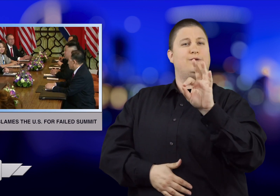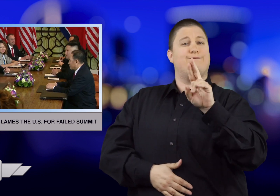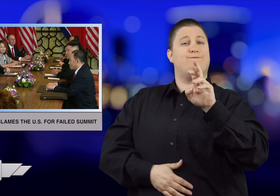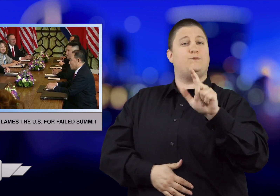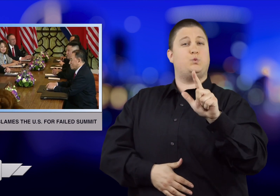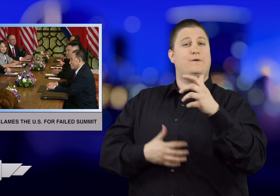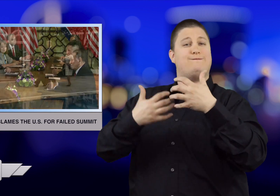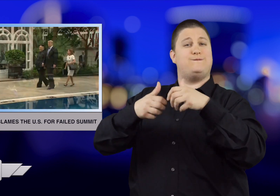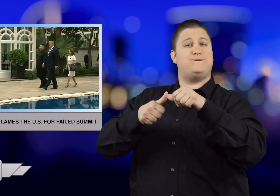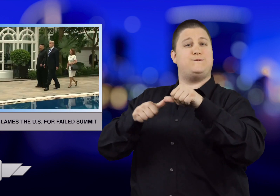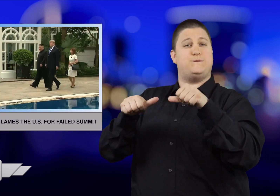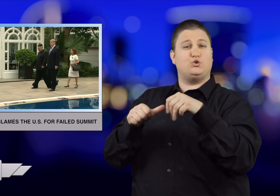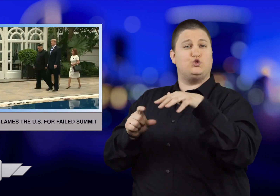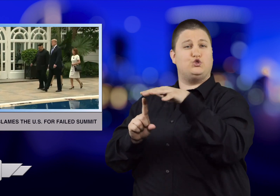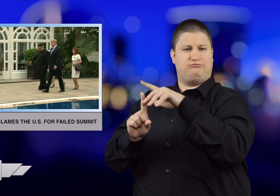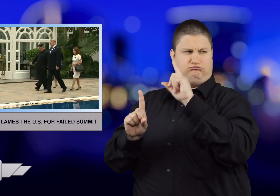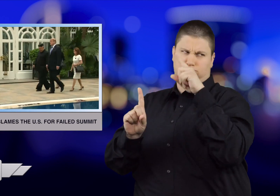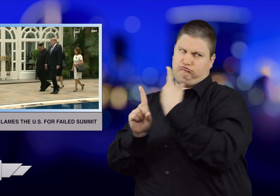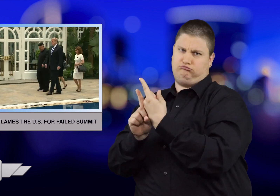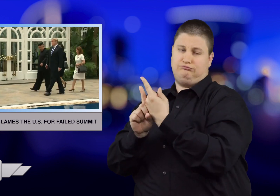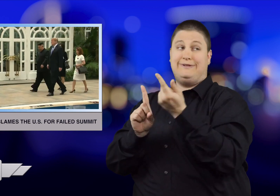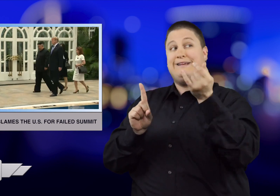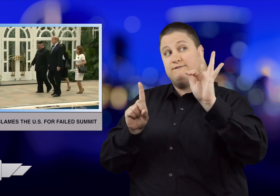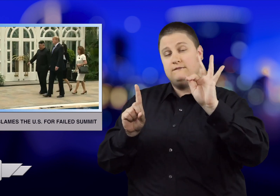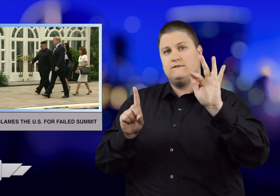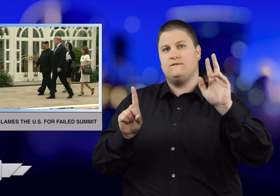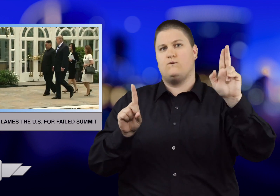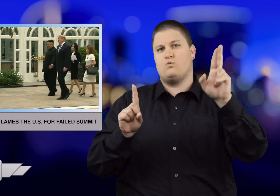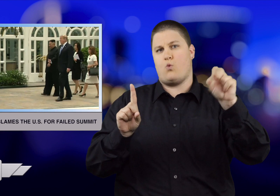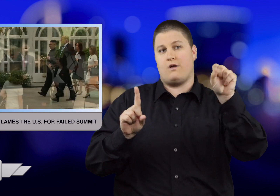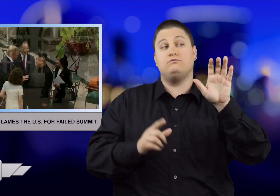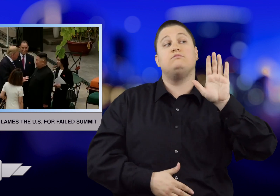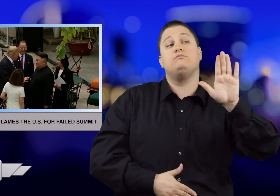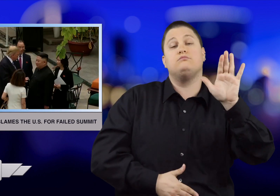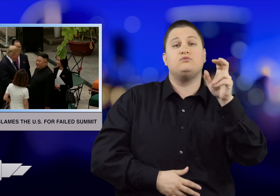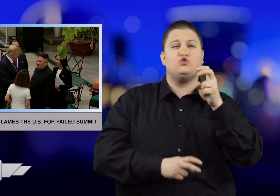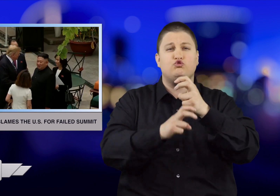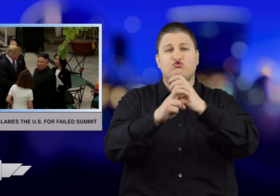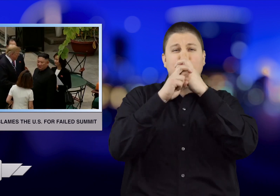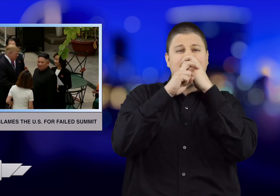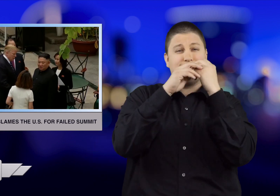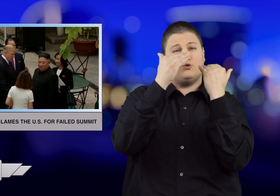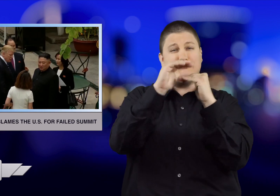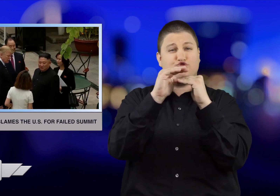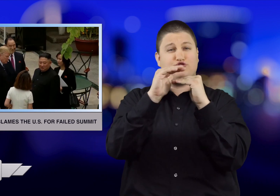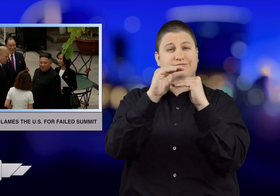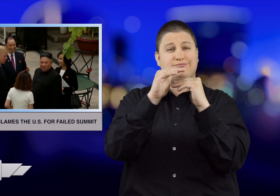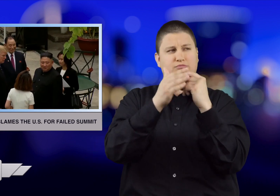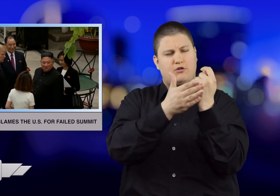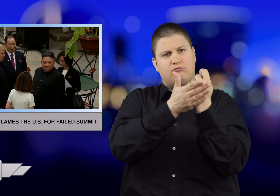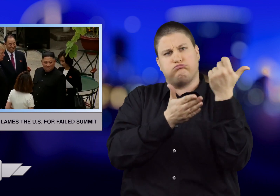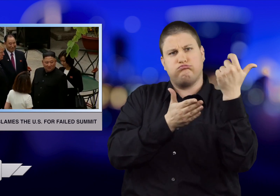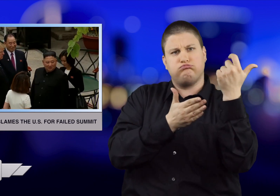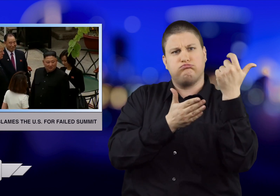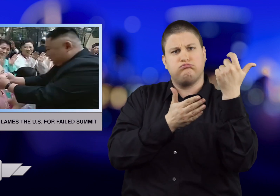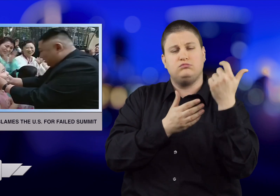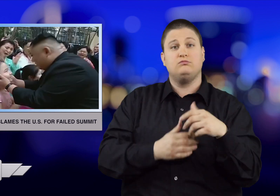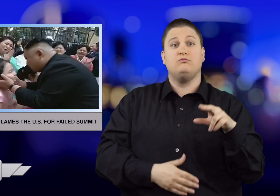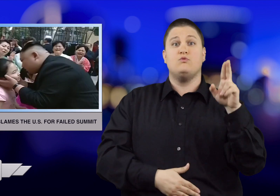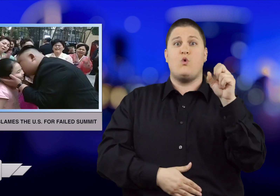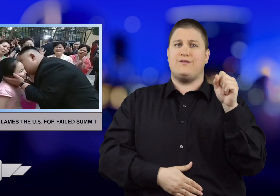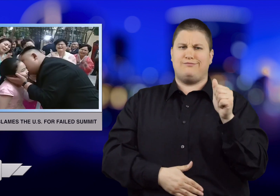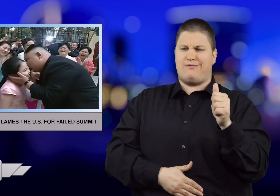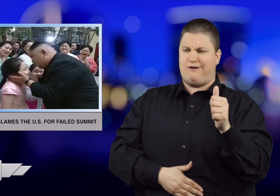North Korea in exchange for Kim's offer to only shut down his main nuclear fuel factory.